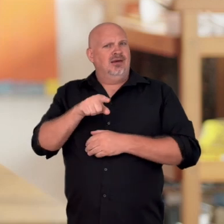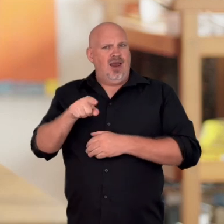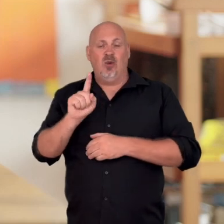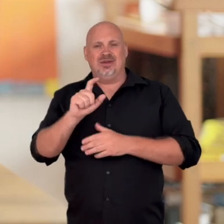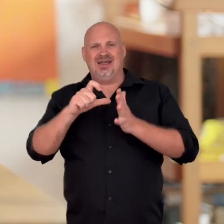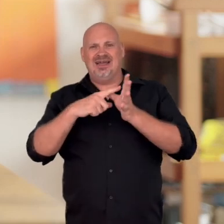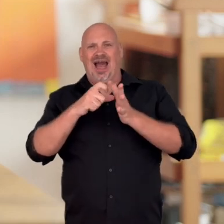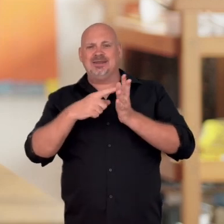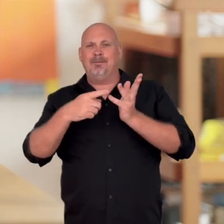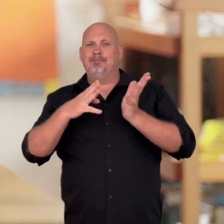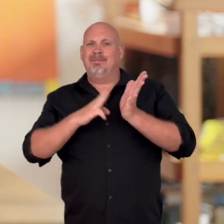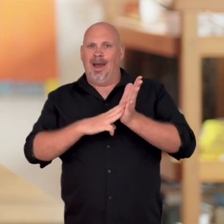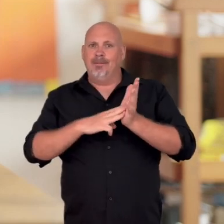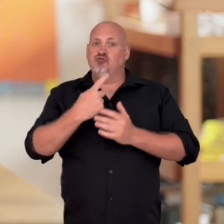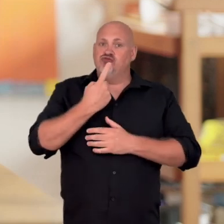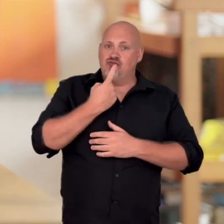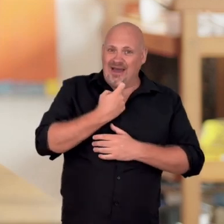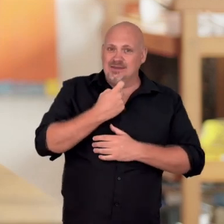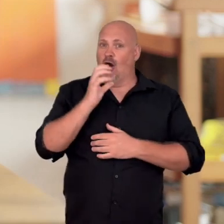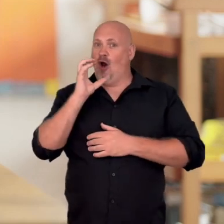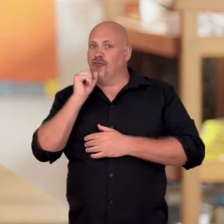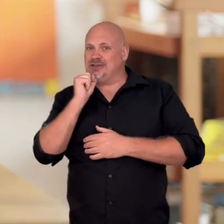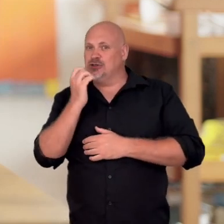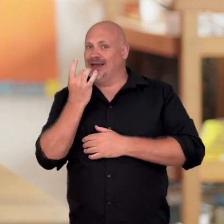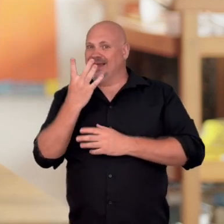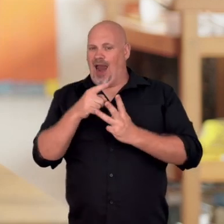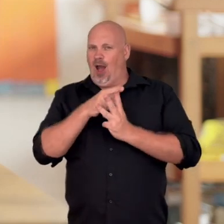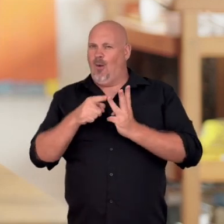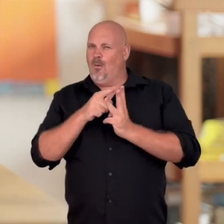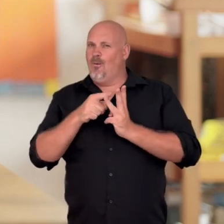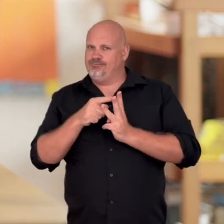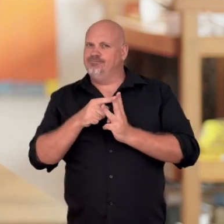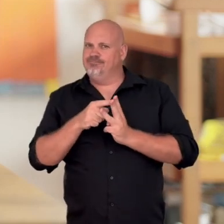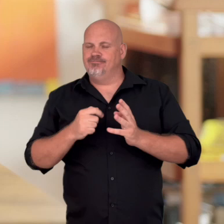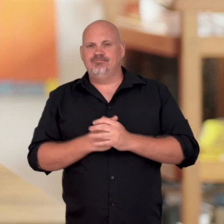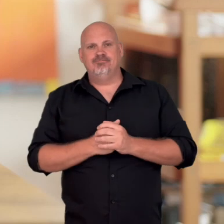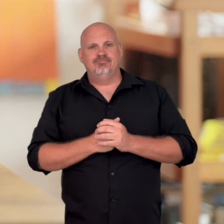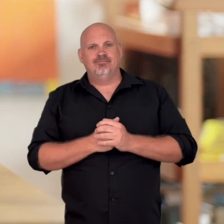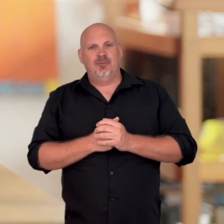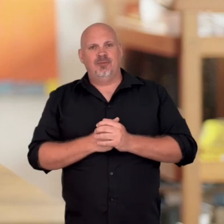the Cadmium Orange and the Cadmium Yellow and what these colors are gonna do is